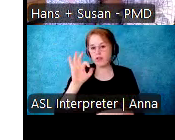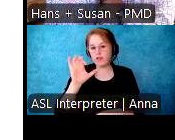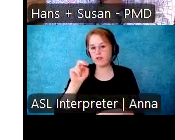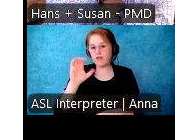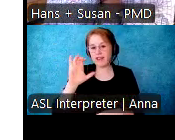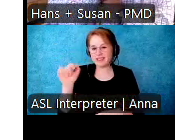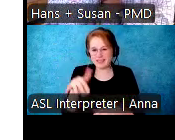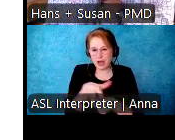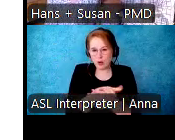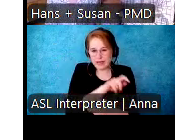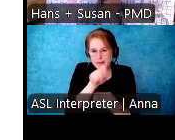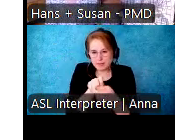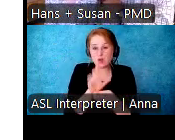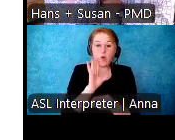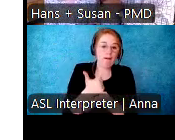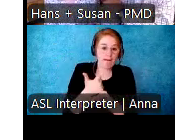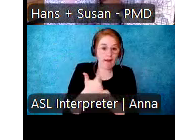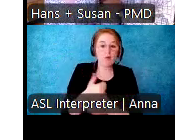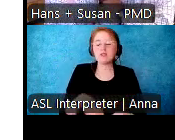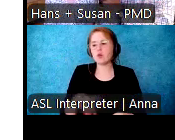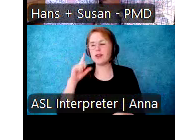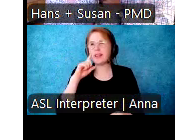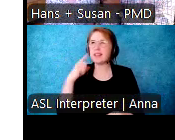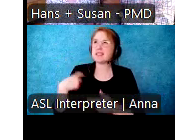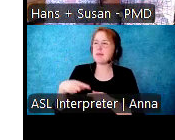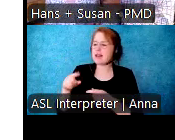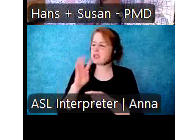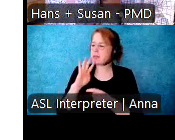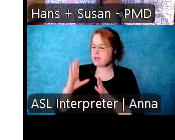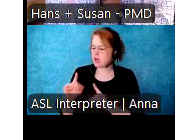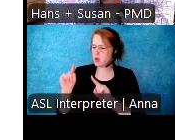where are the places where our Spanish speakers in the state are going.